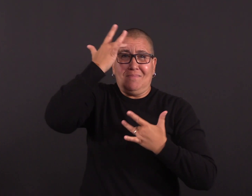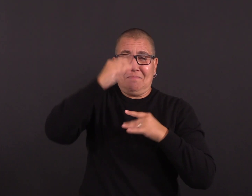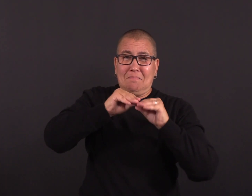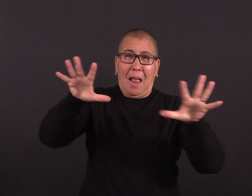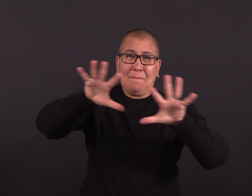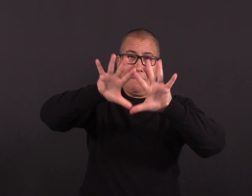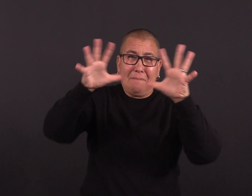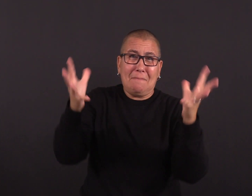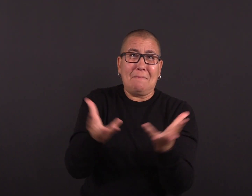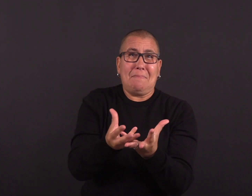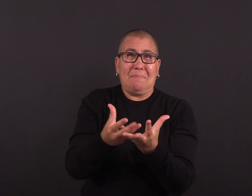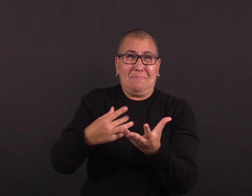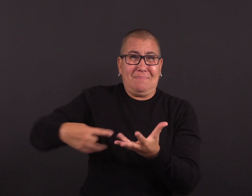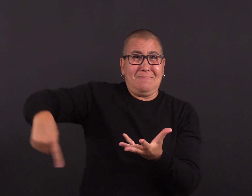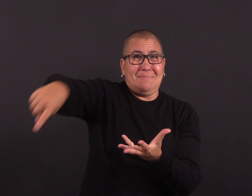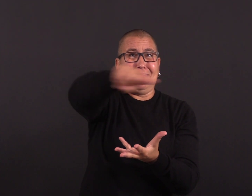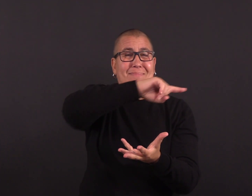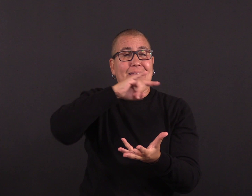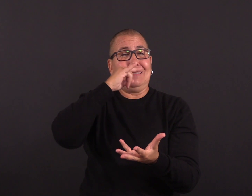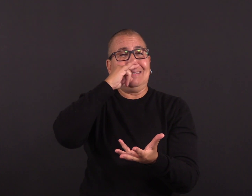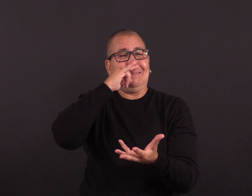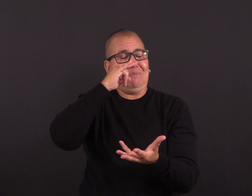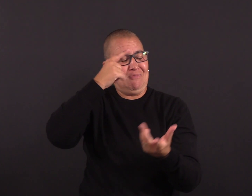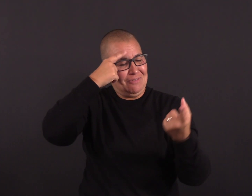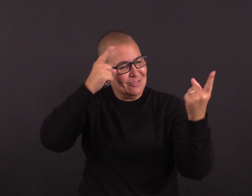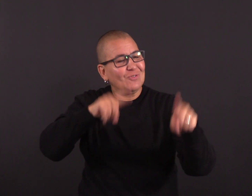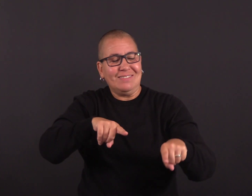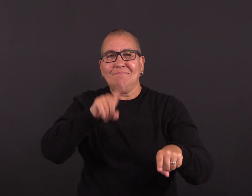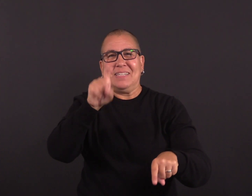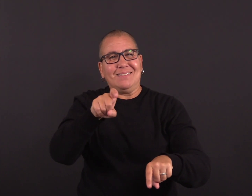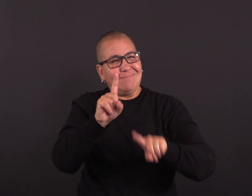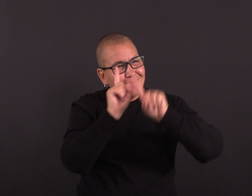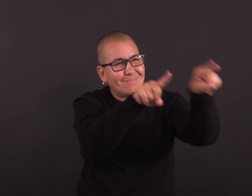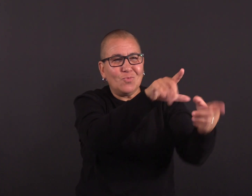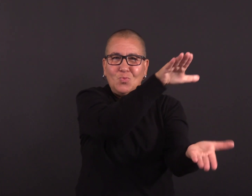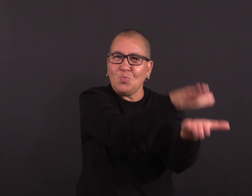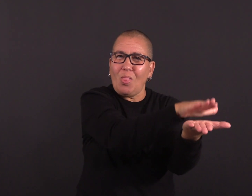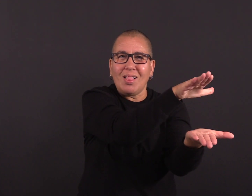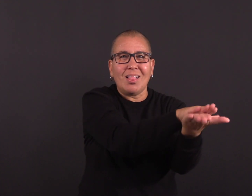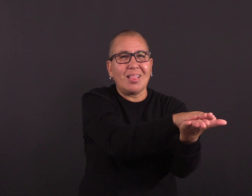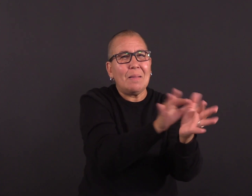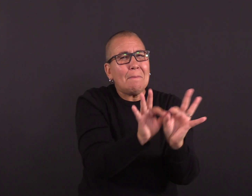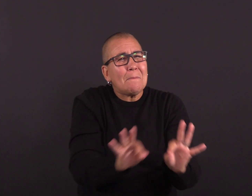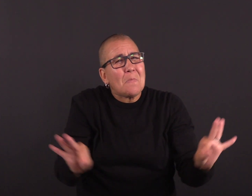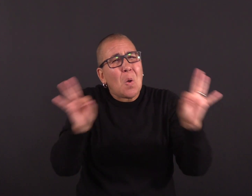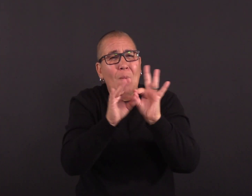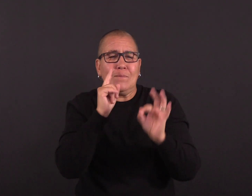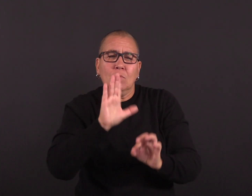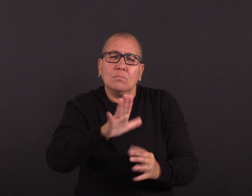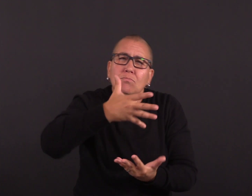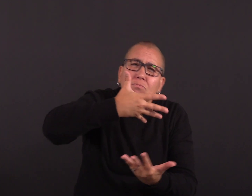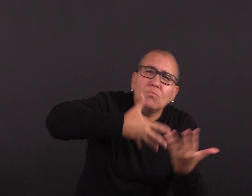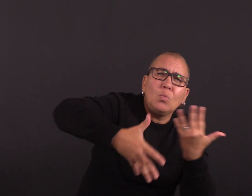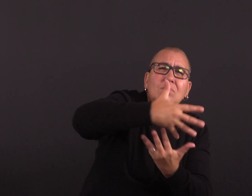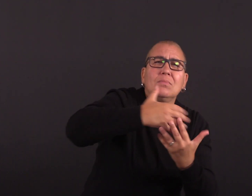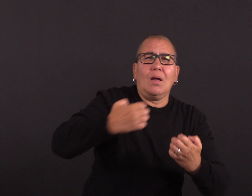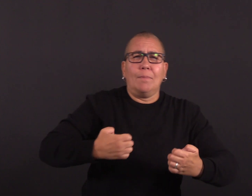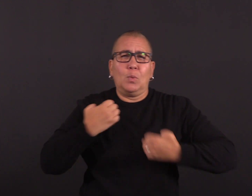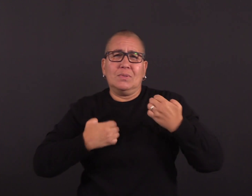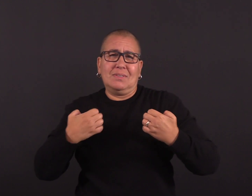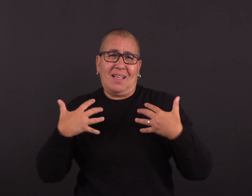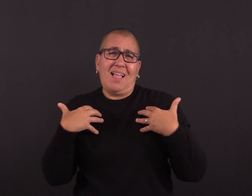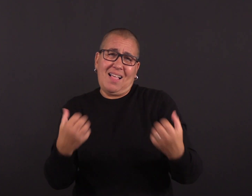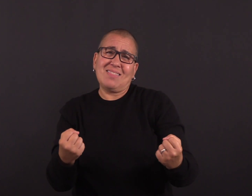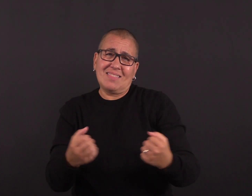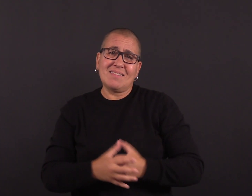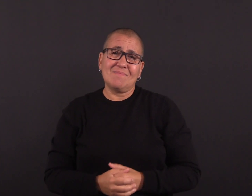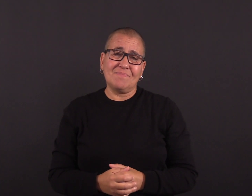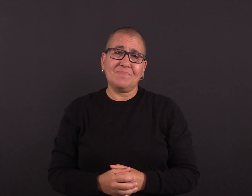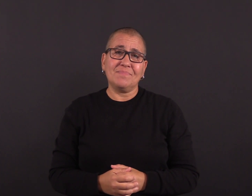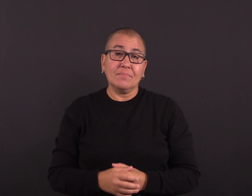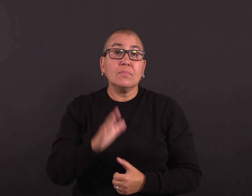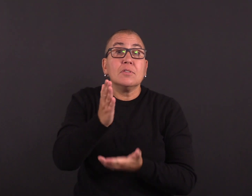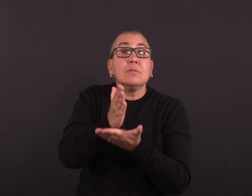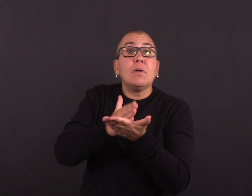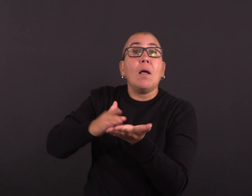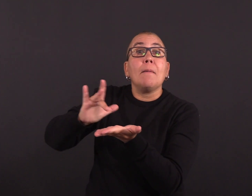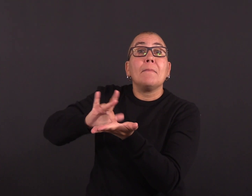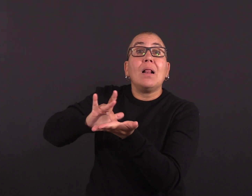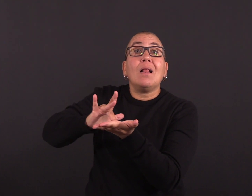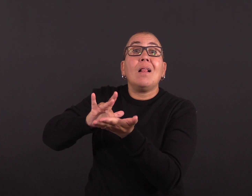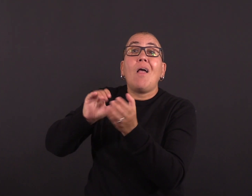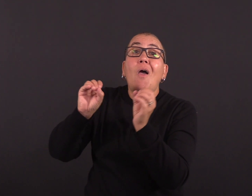care settings should maintain masking — even if the broader population doesn’t.